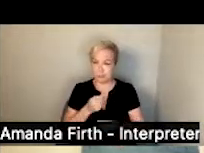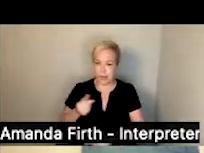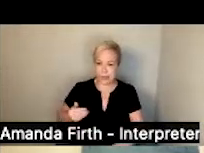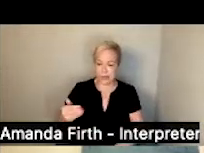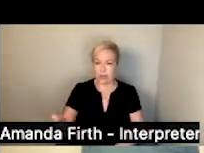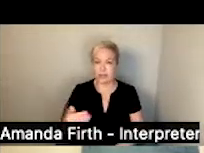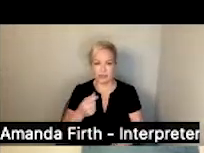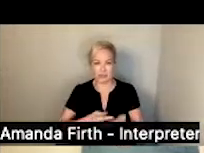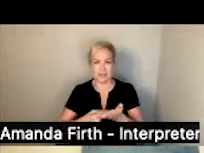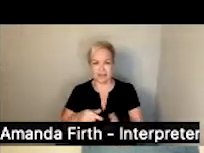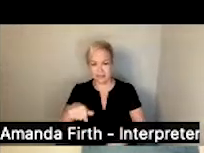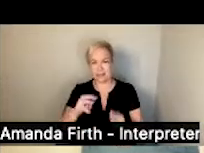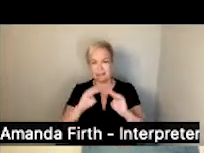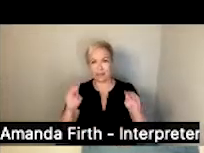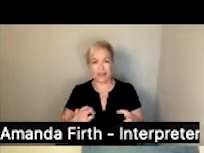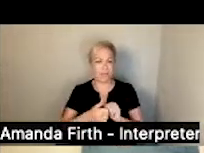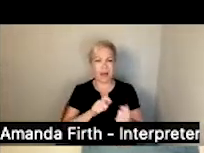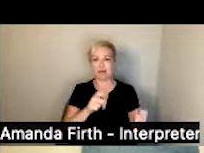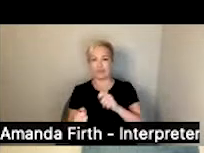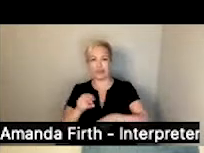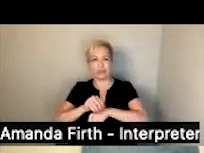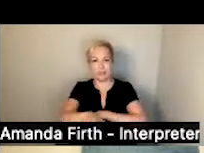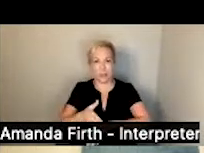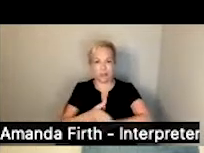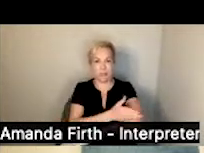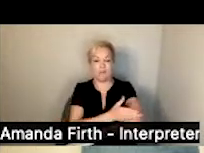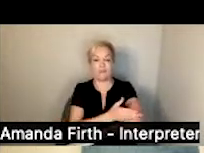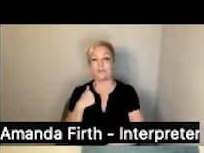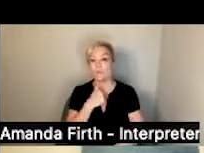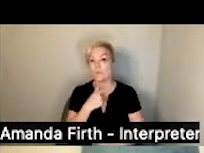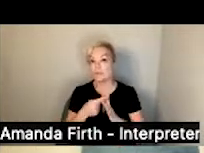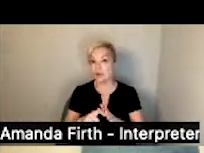and we started each of these meetings with a salary share, which is a powerful organizing